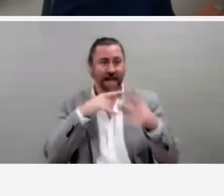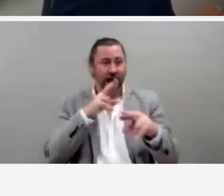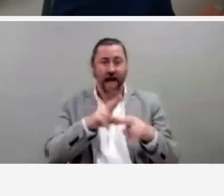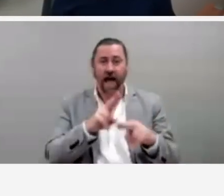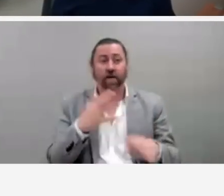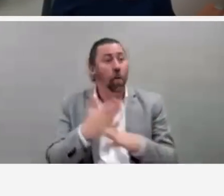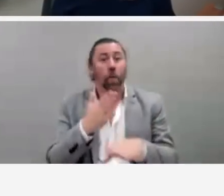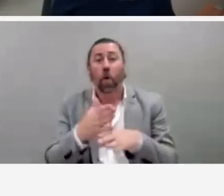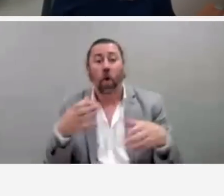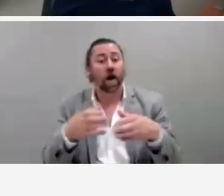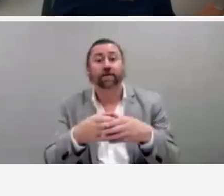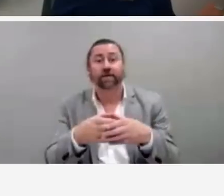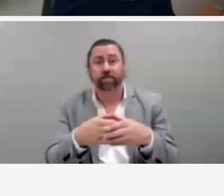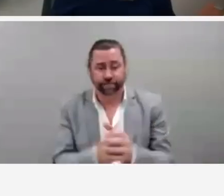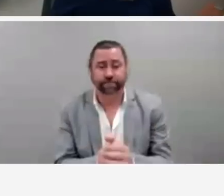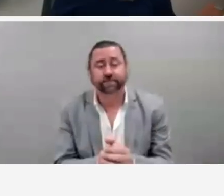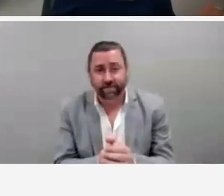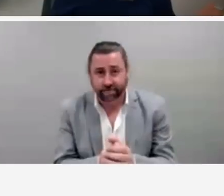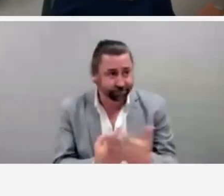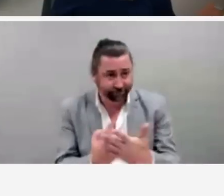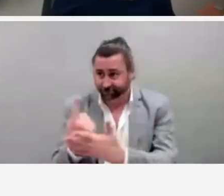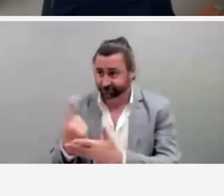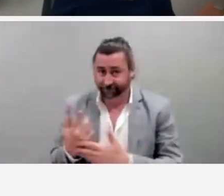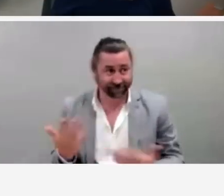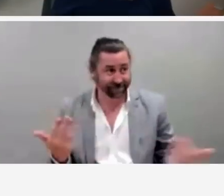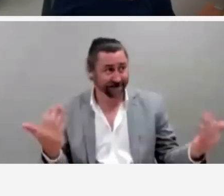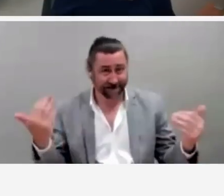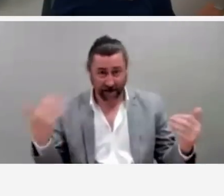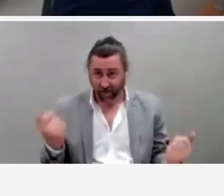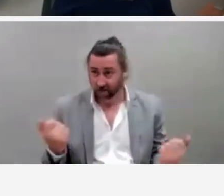So there's not an easy solution so I'm not saying that,